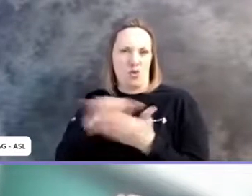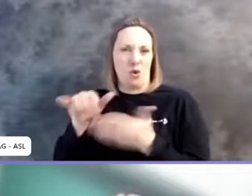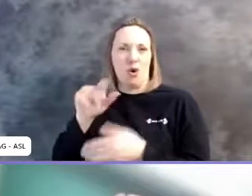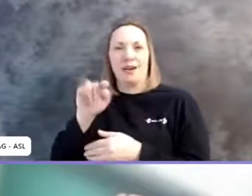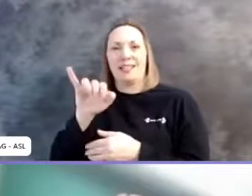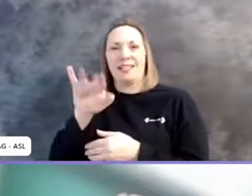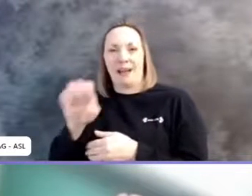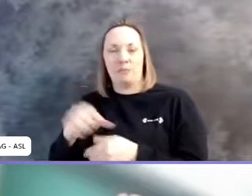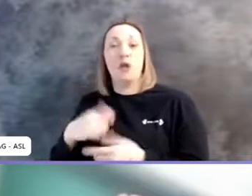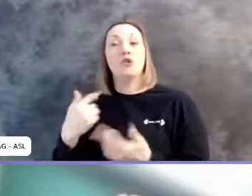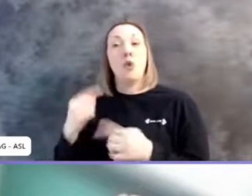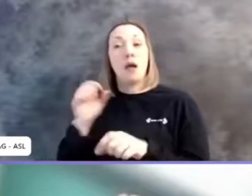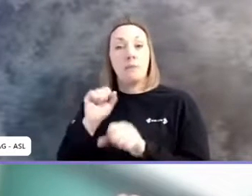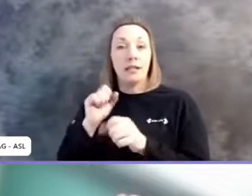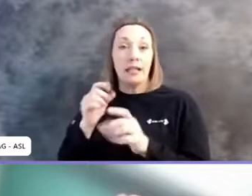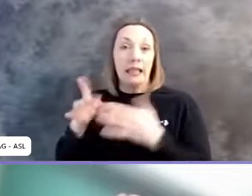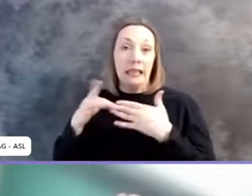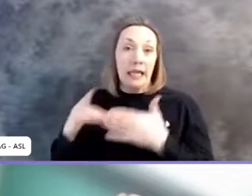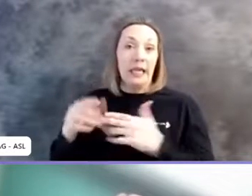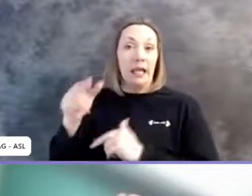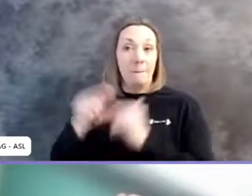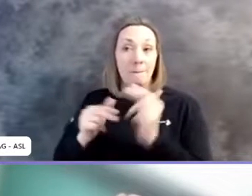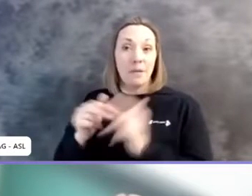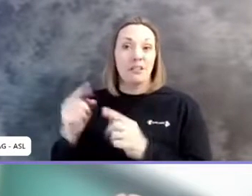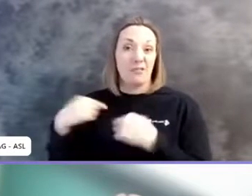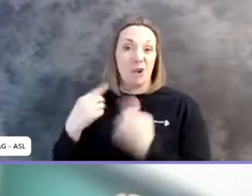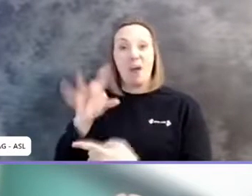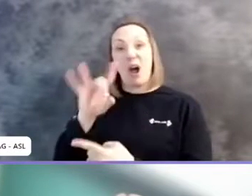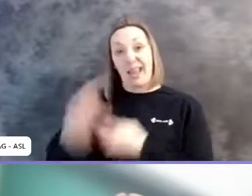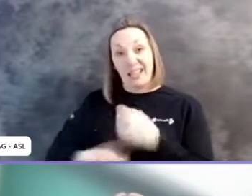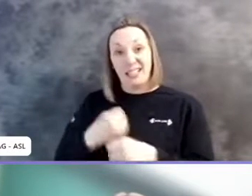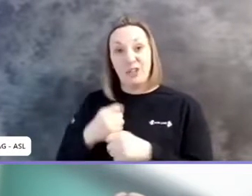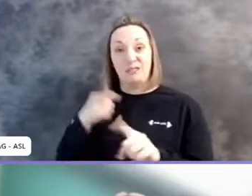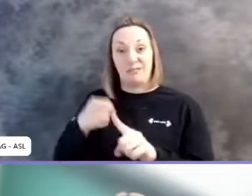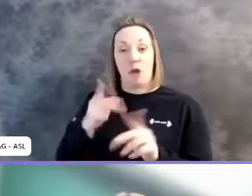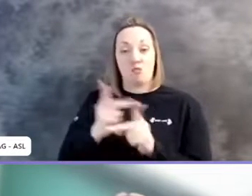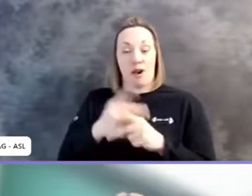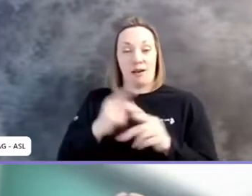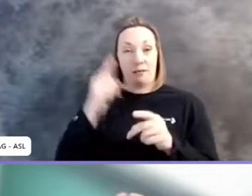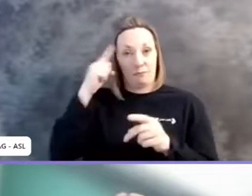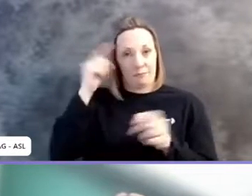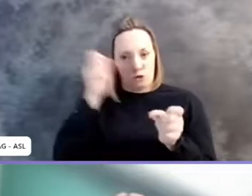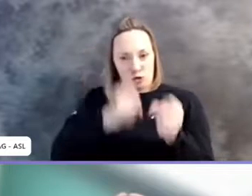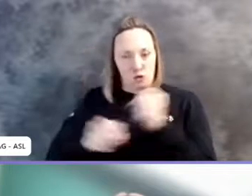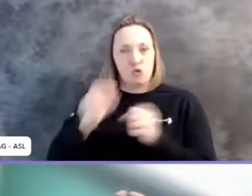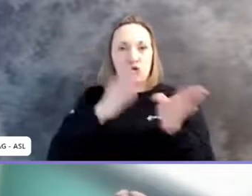and most recently I've been doing the same at new York times. I've been building